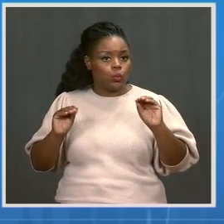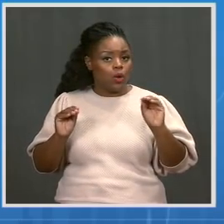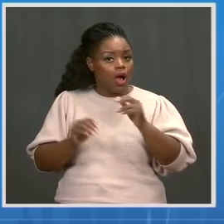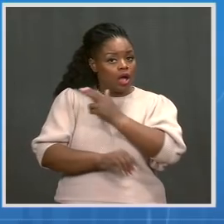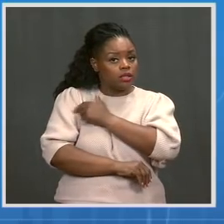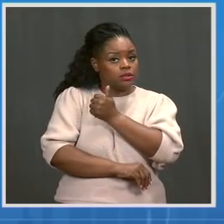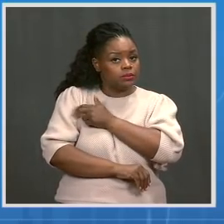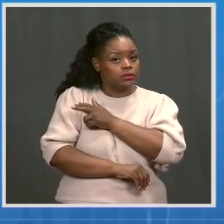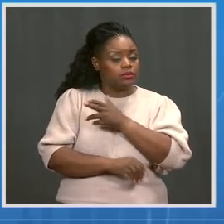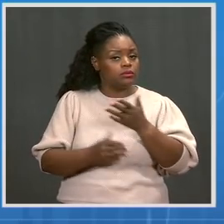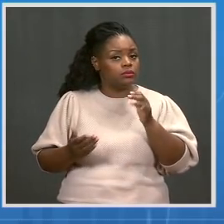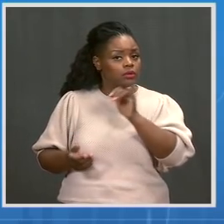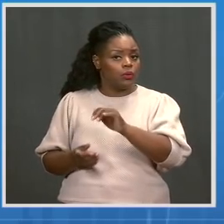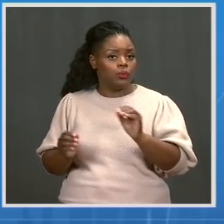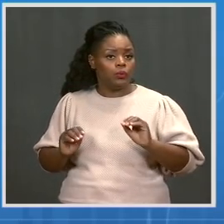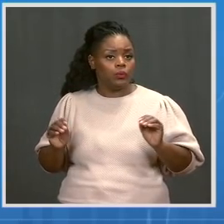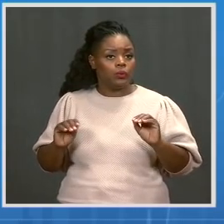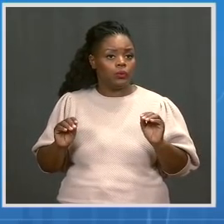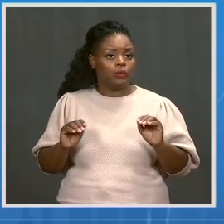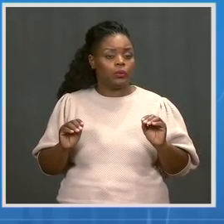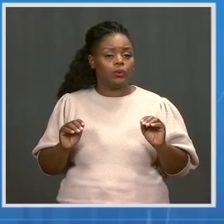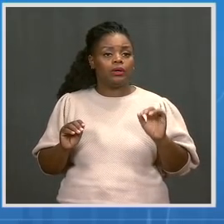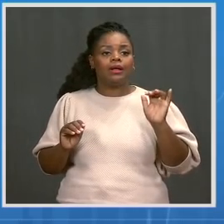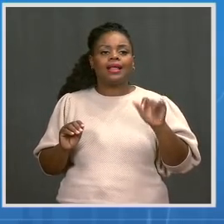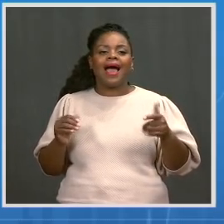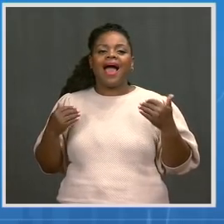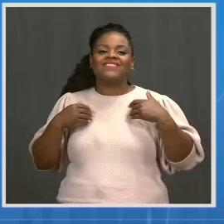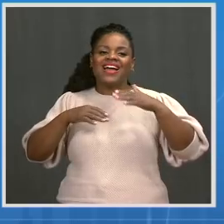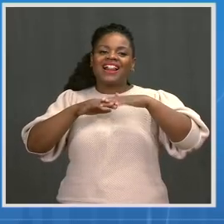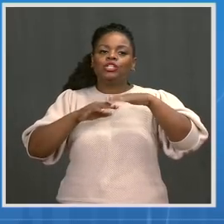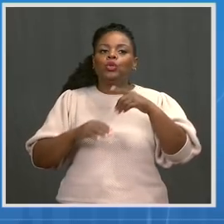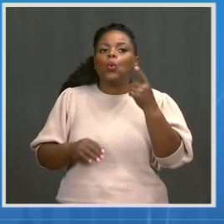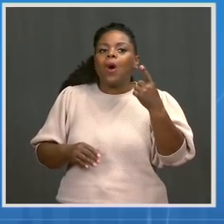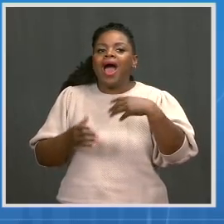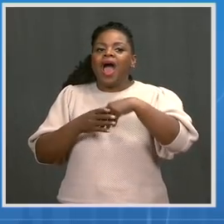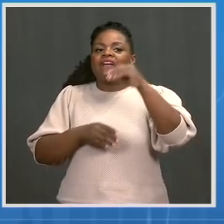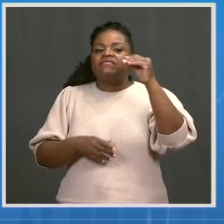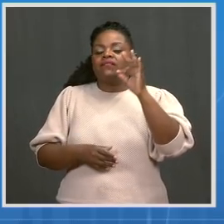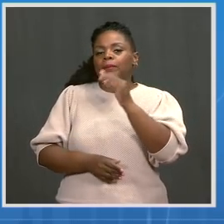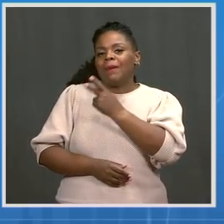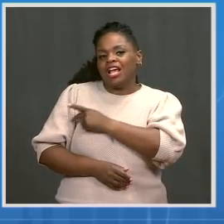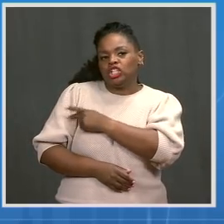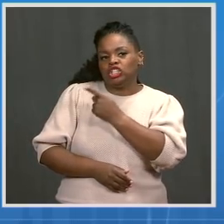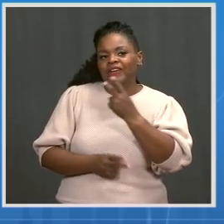went on to have at least one outpatient visit for symptoms -- such as chest or throat pain, shortness of breath,